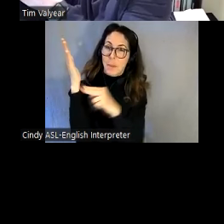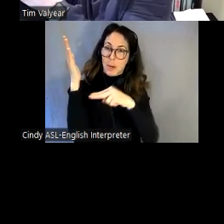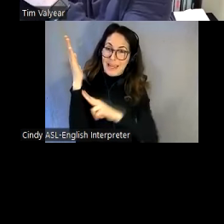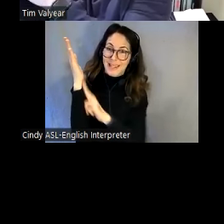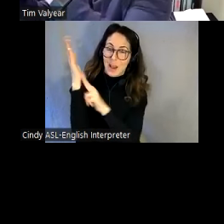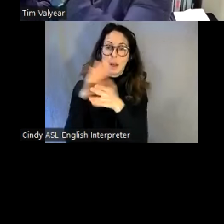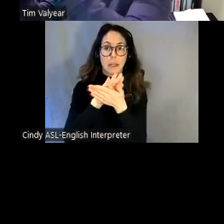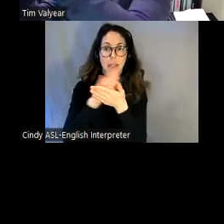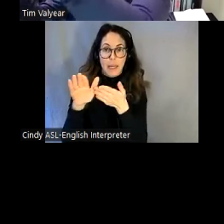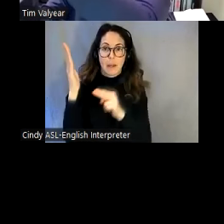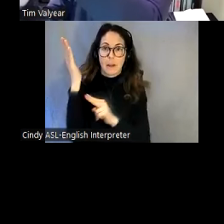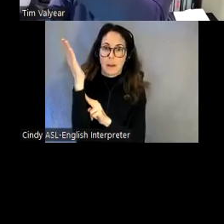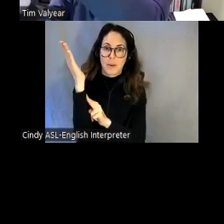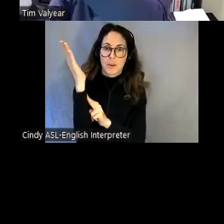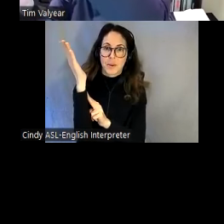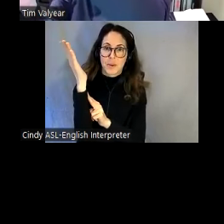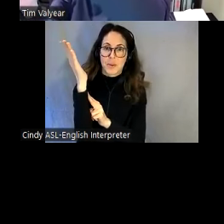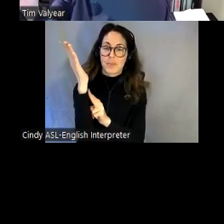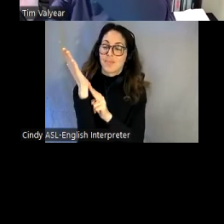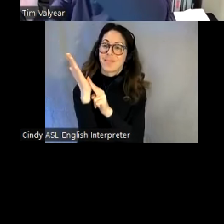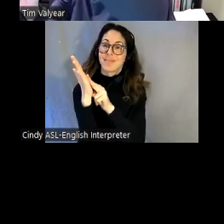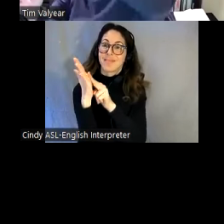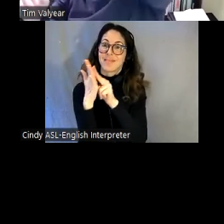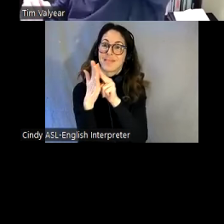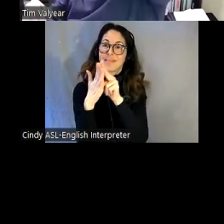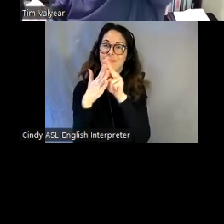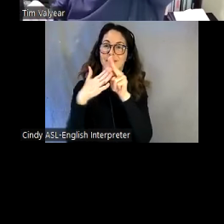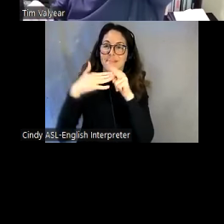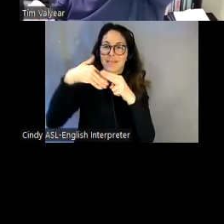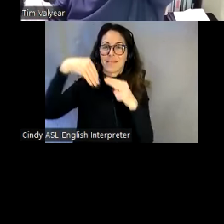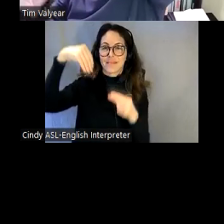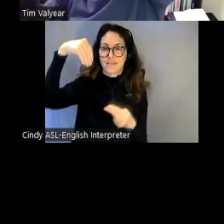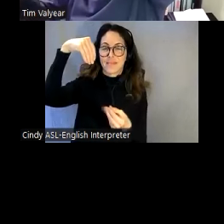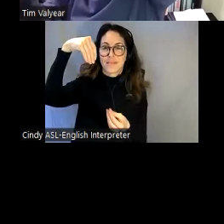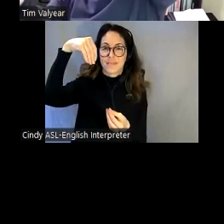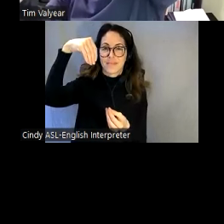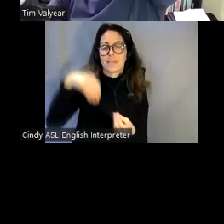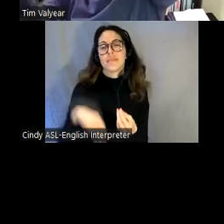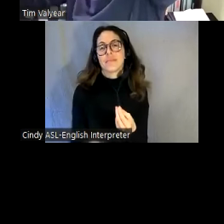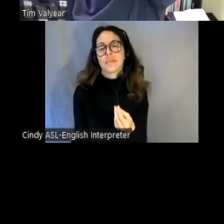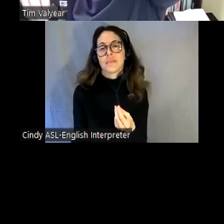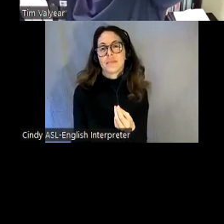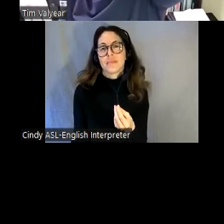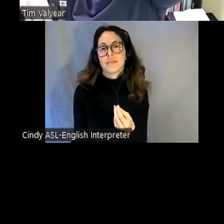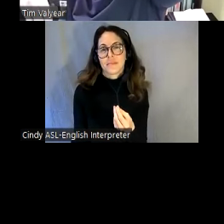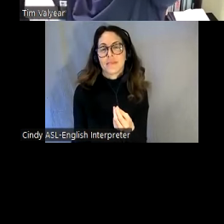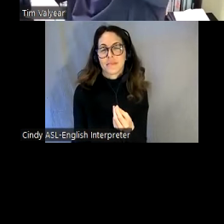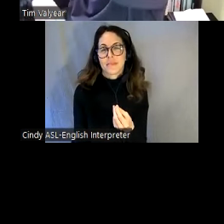between your wrist, skin, and the inside of the glove. The inside of the glove is the clean part. And you want